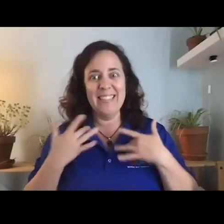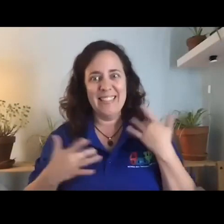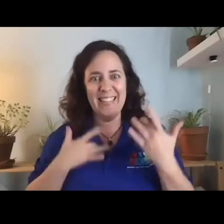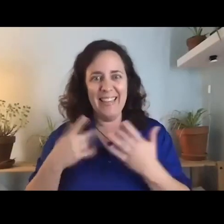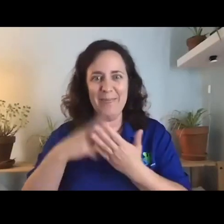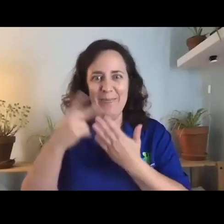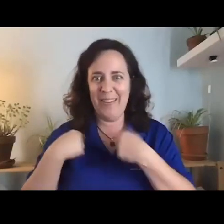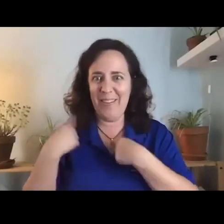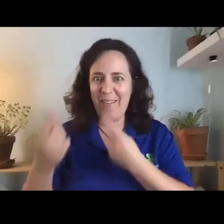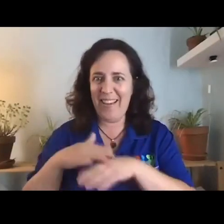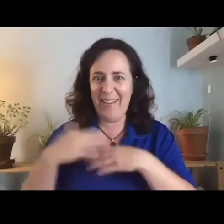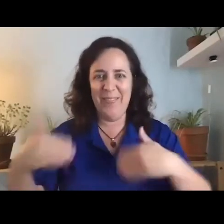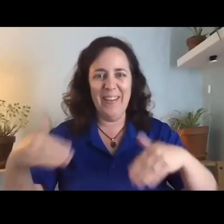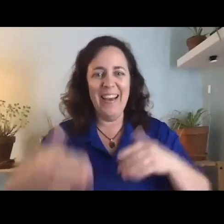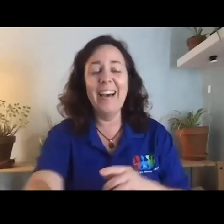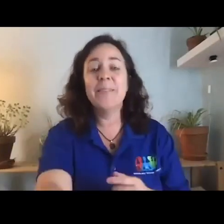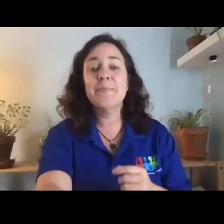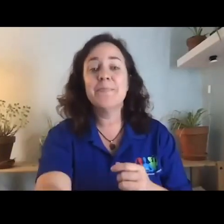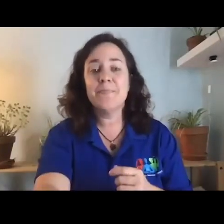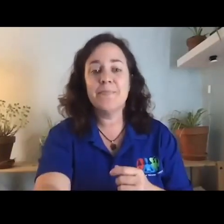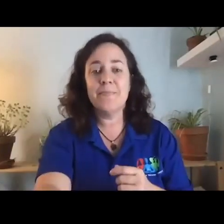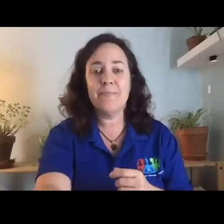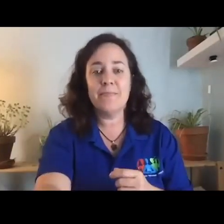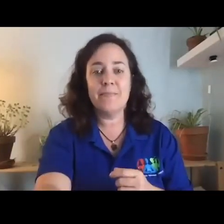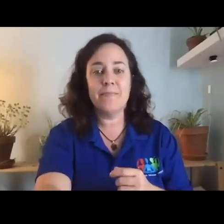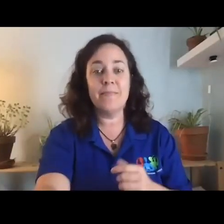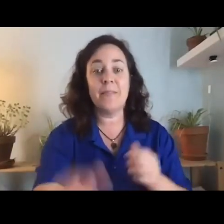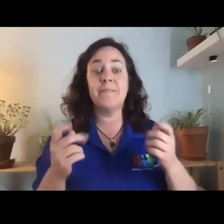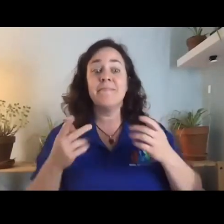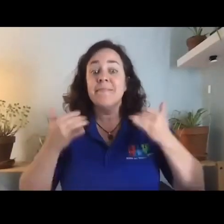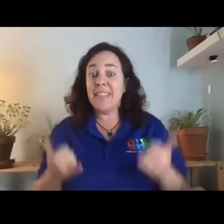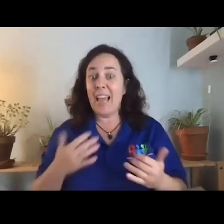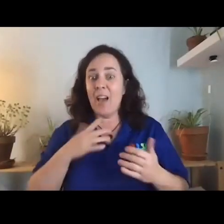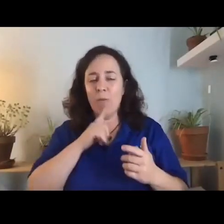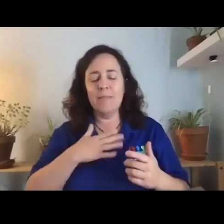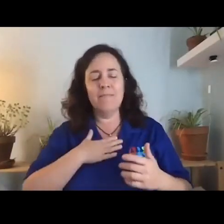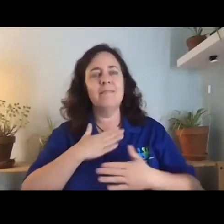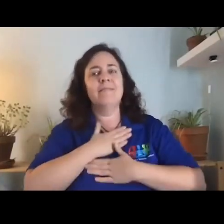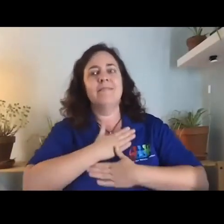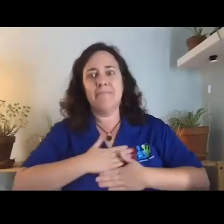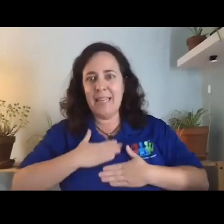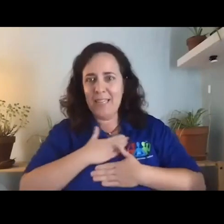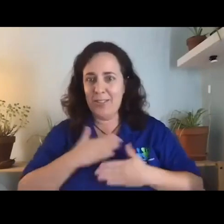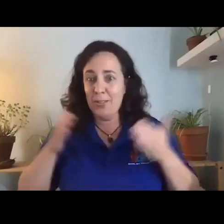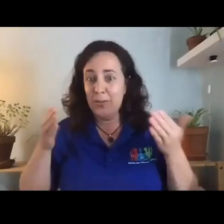Thank you Brian for the explanation on what CSD is up to. It's very exciting to learn about those developments.